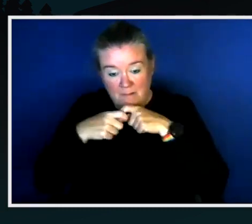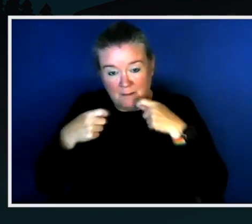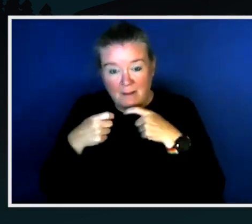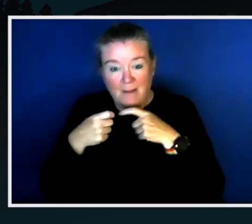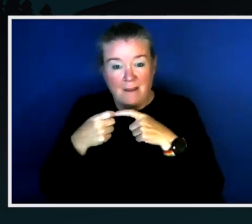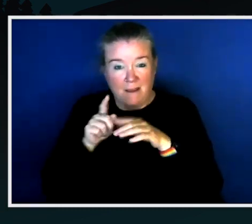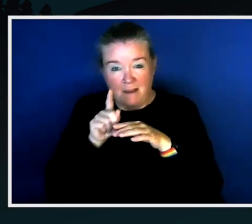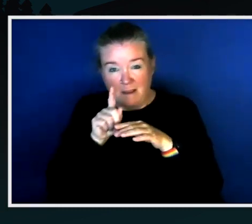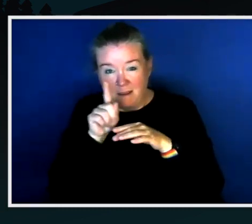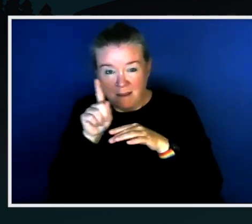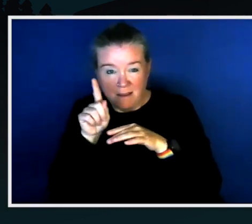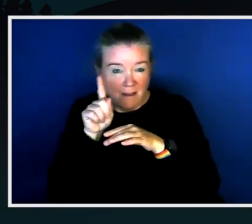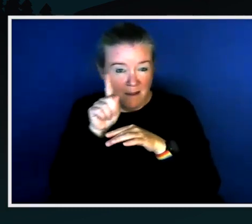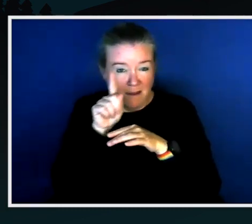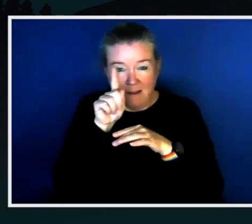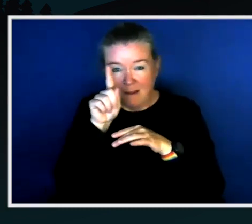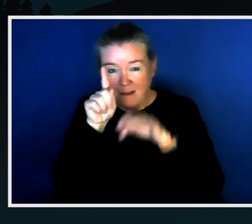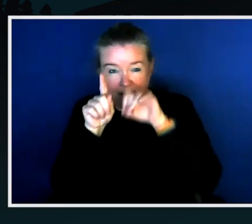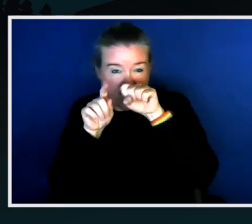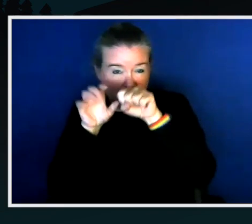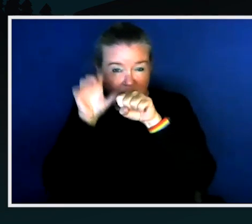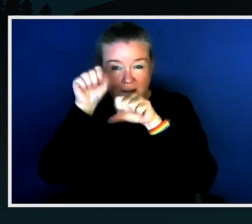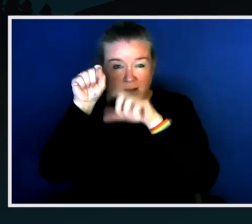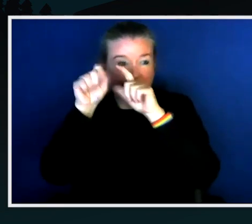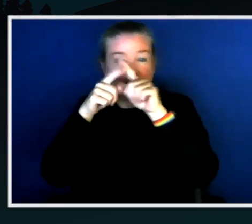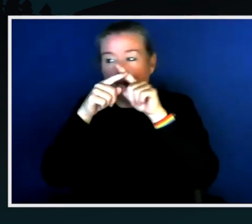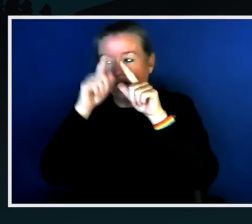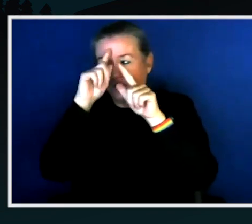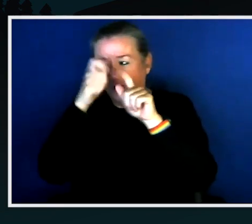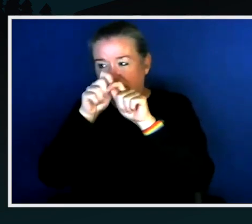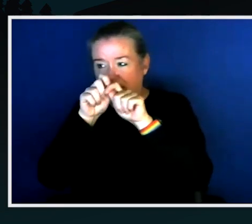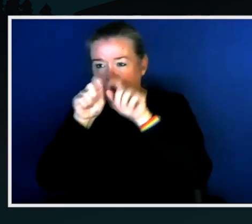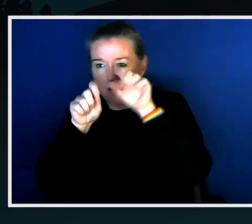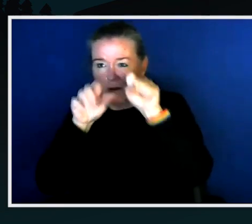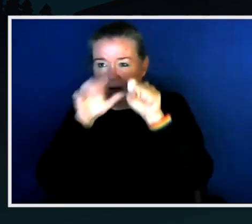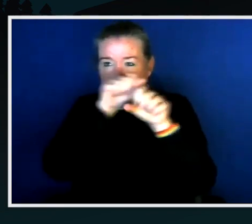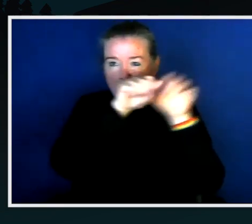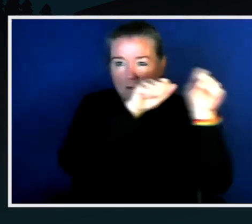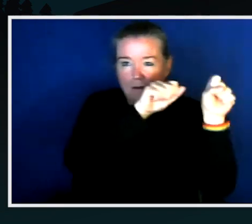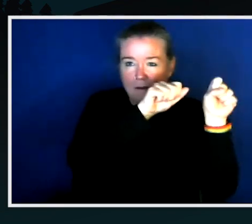up the wall. He then switches his strategy to move sideways for better handholds.